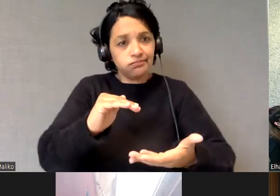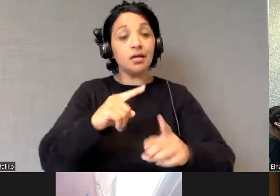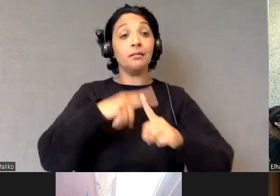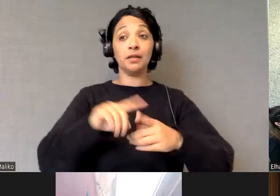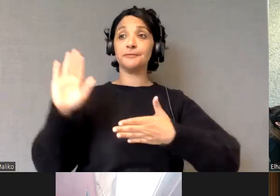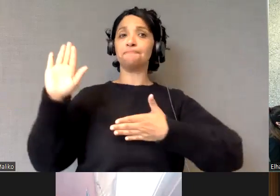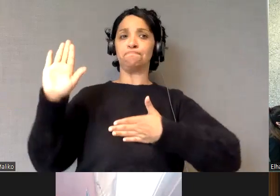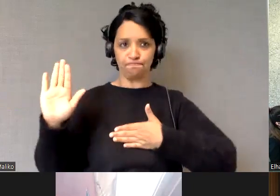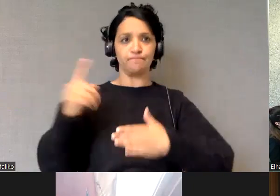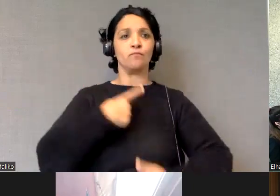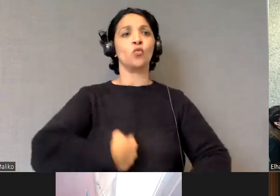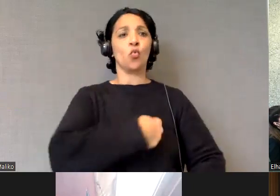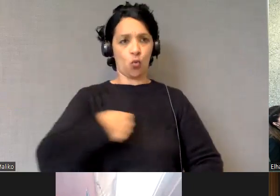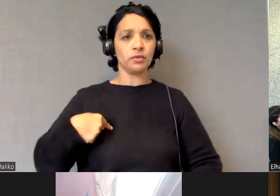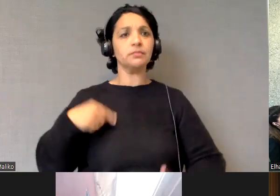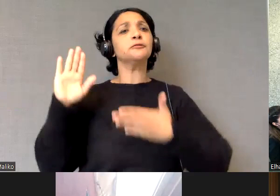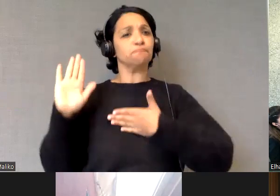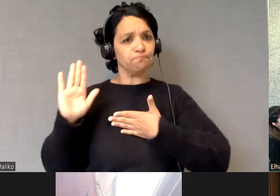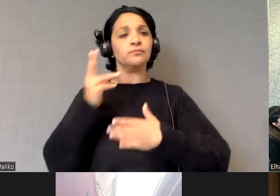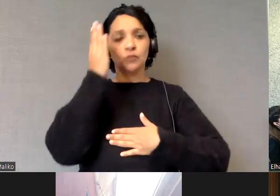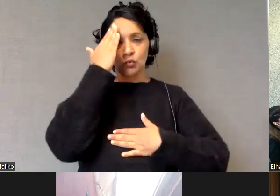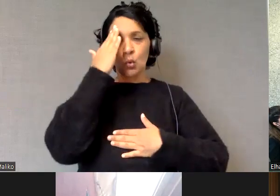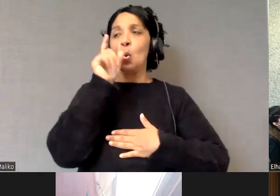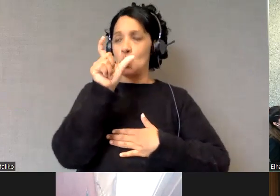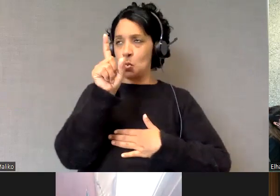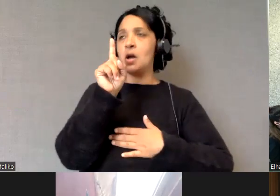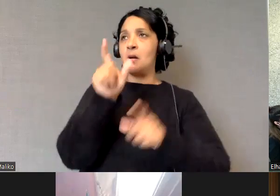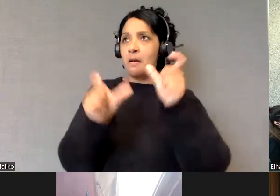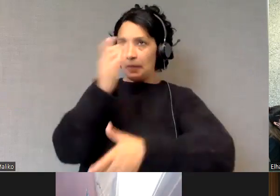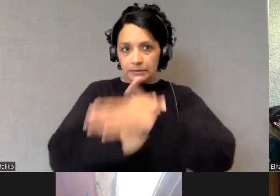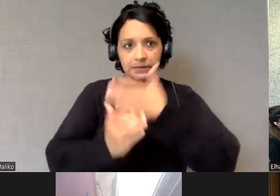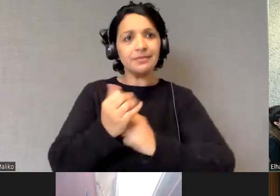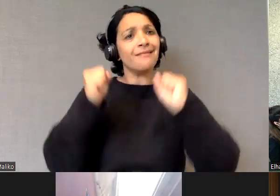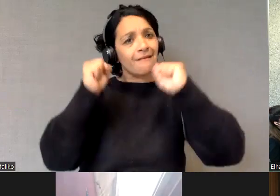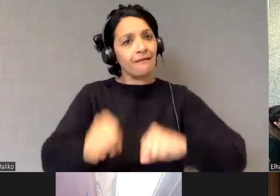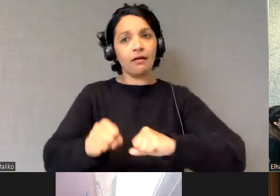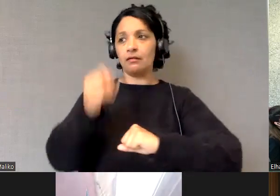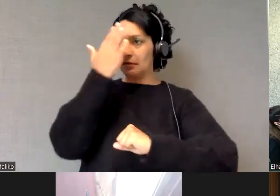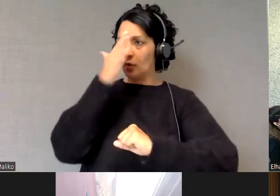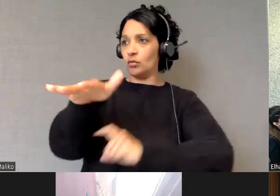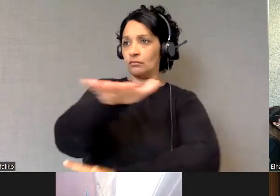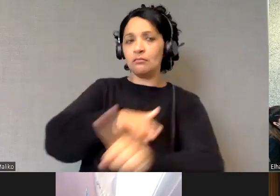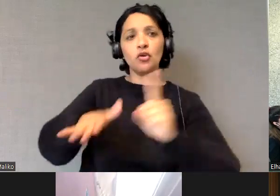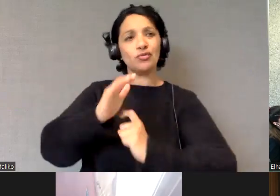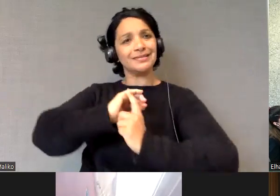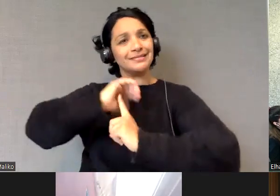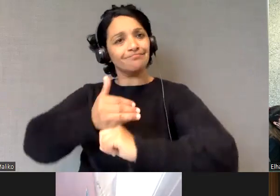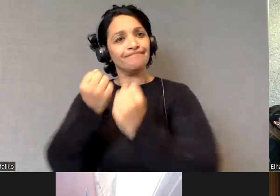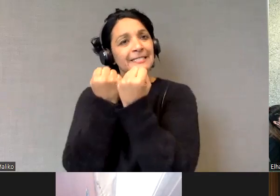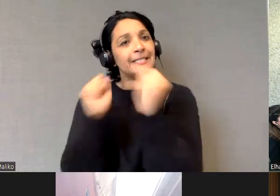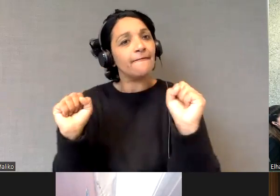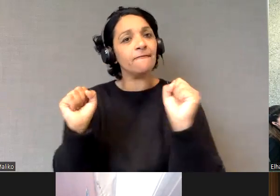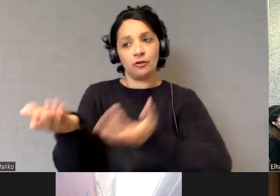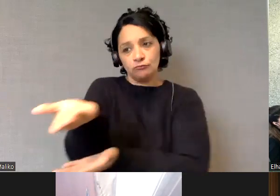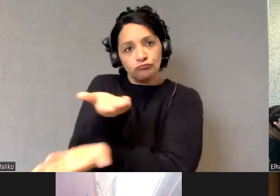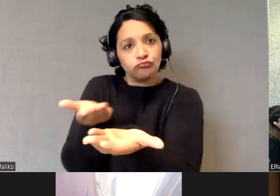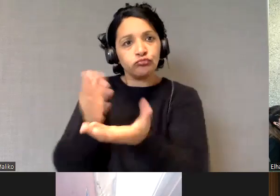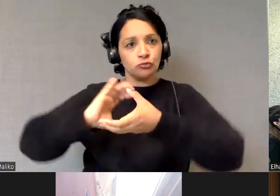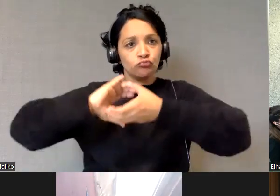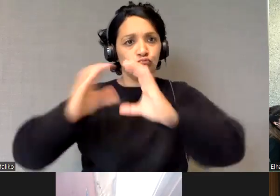persons with disabilities can access protection and safety as civilians and also can participate